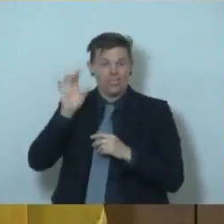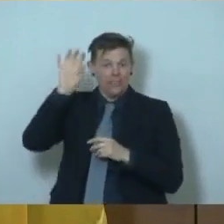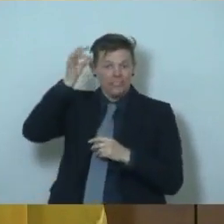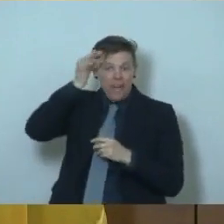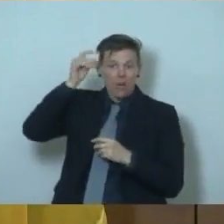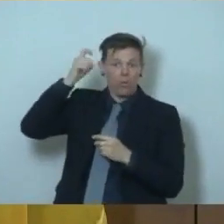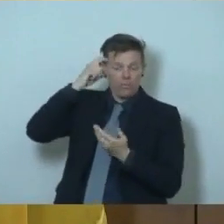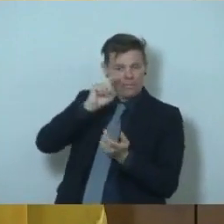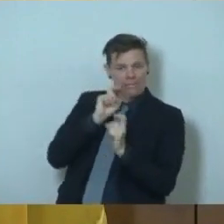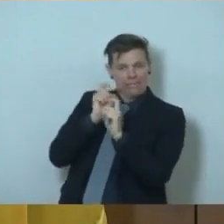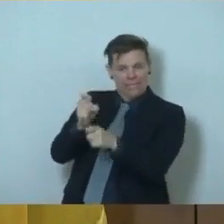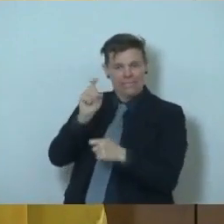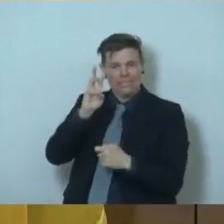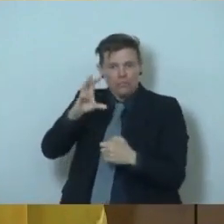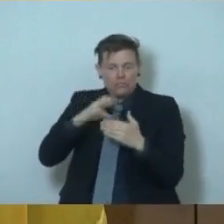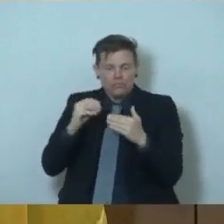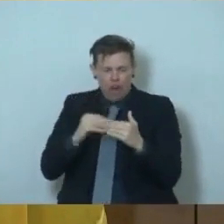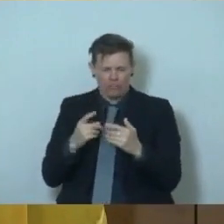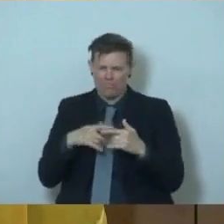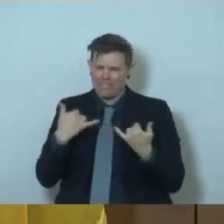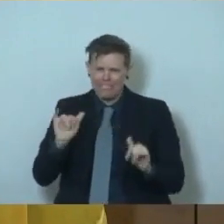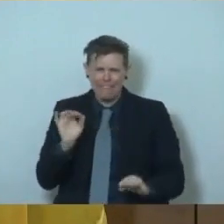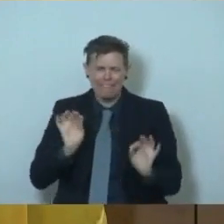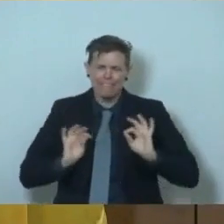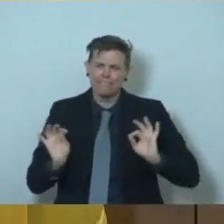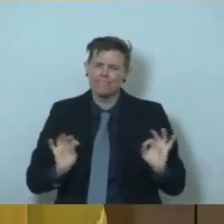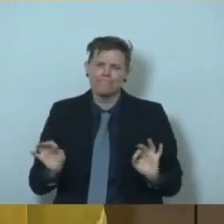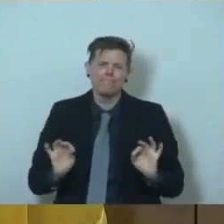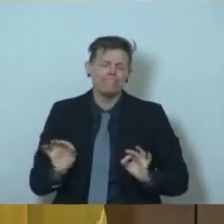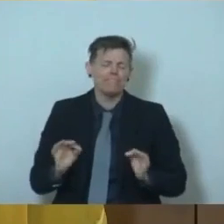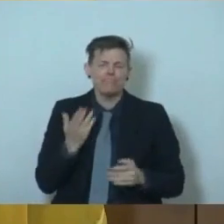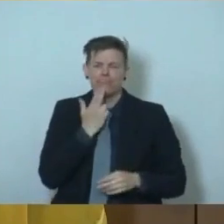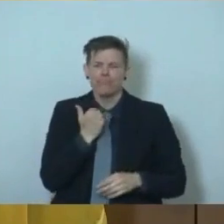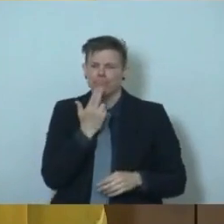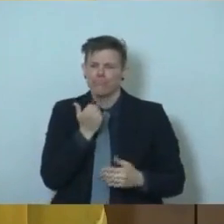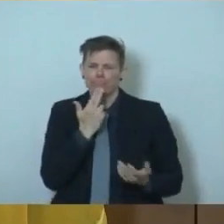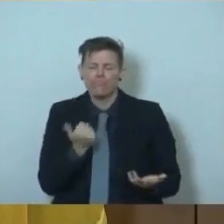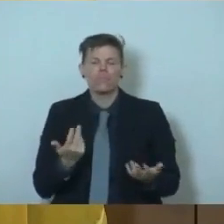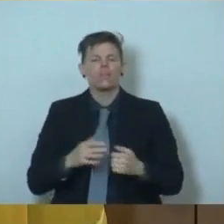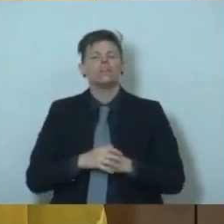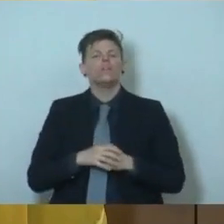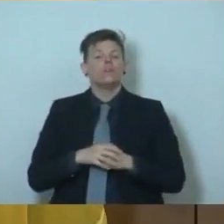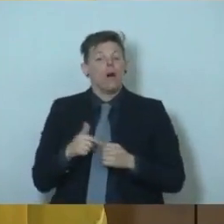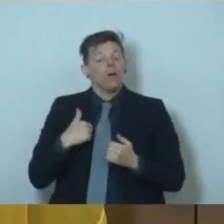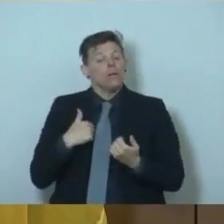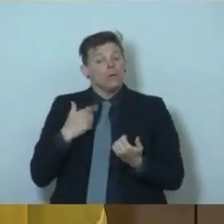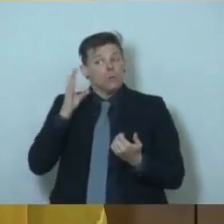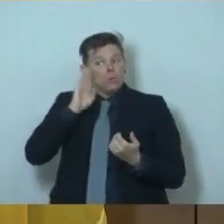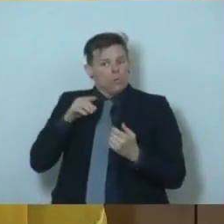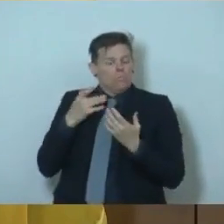AND EVEN WITH THE FEDERAL GRATEFUL ADDITIONAL $600 AND FOR UNEM IMENT BENEFITS.